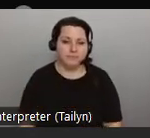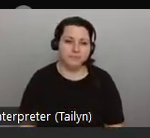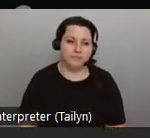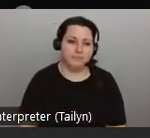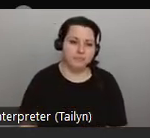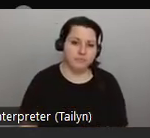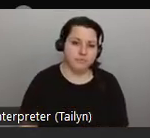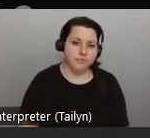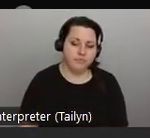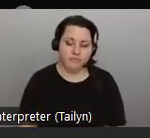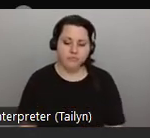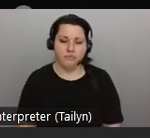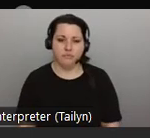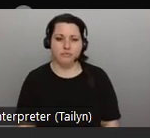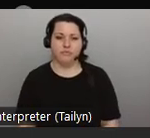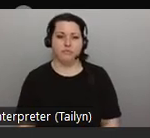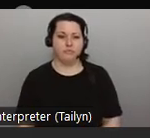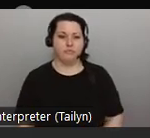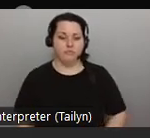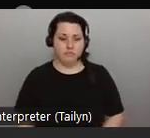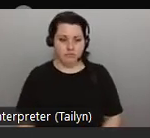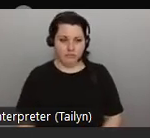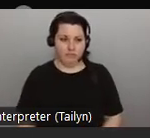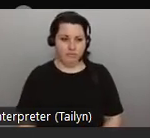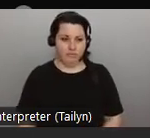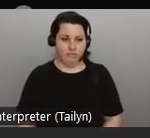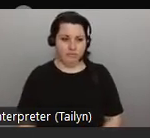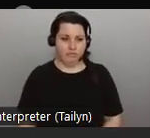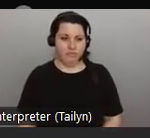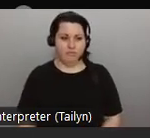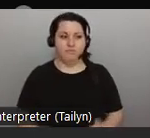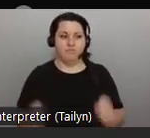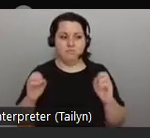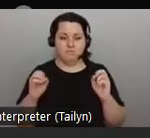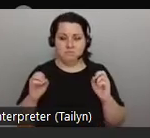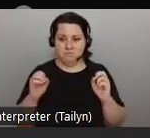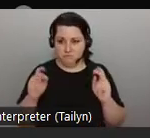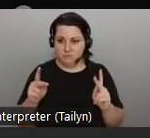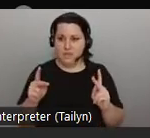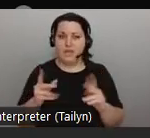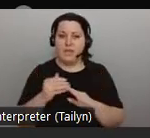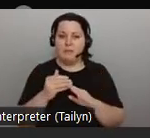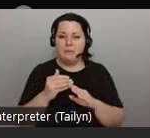It will tell you the issue here and give you the tools to fix it, so it does help you fix the problem.